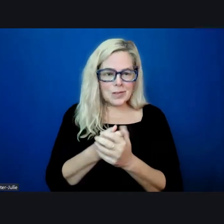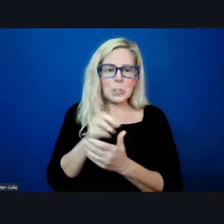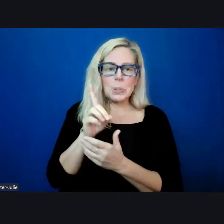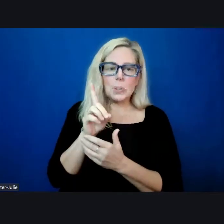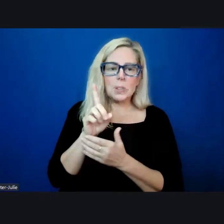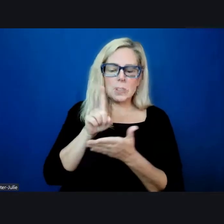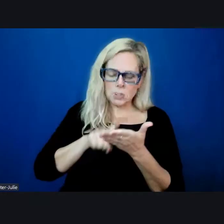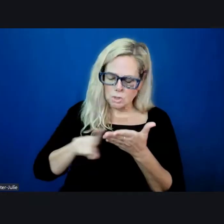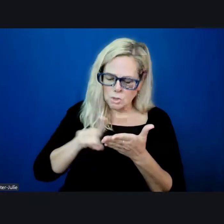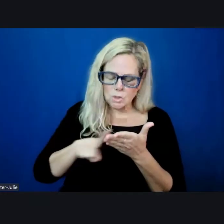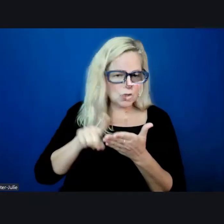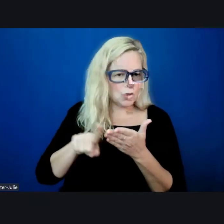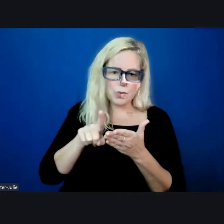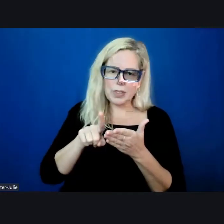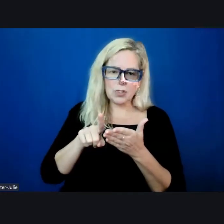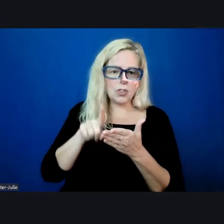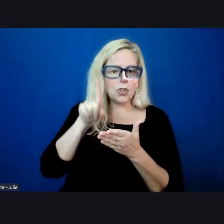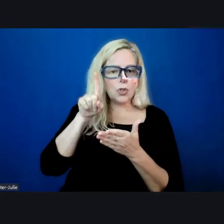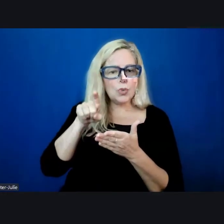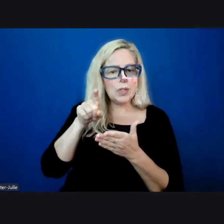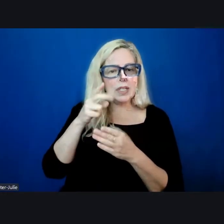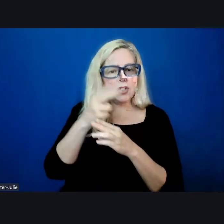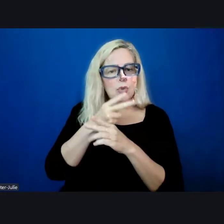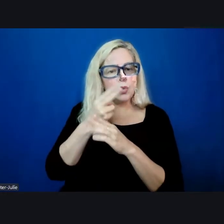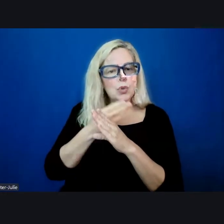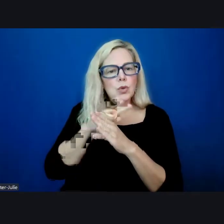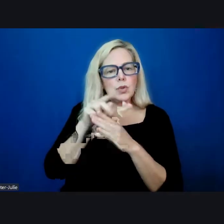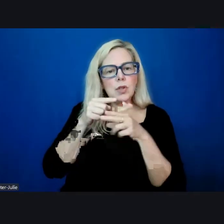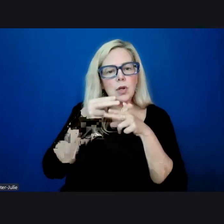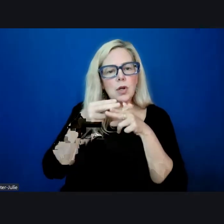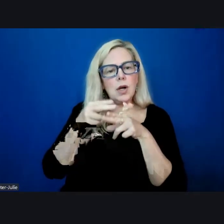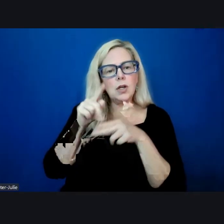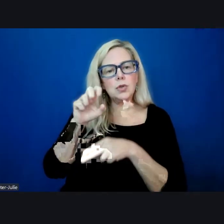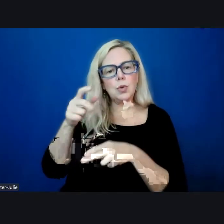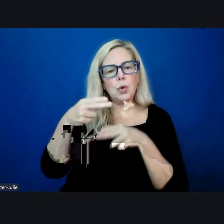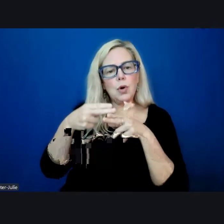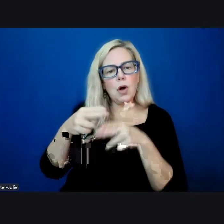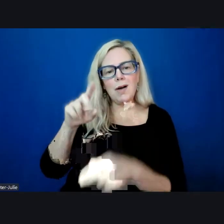way around a tool called Legiscan, which is going to tell you, help you find um, doc, help you find